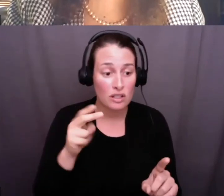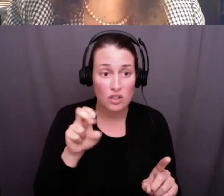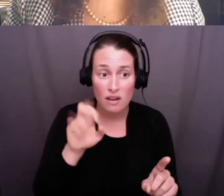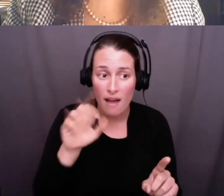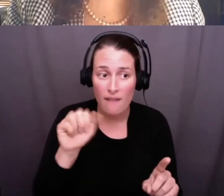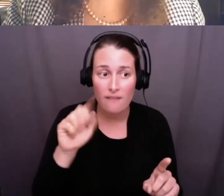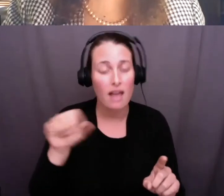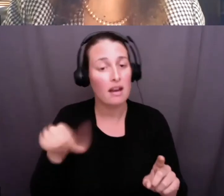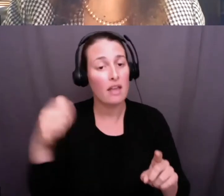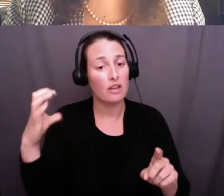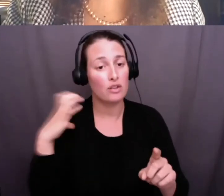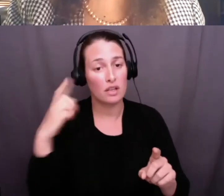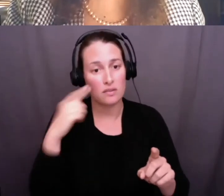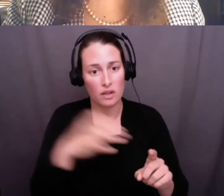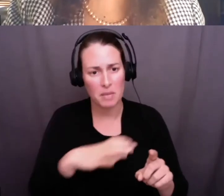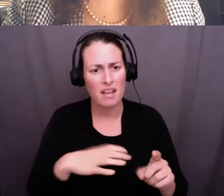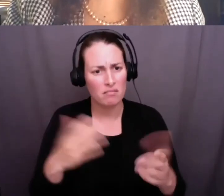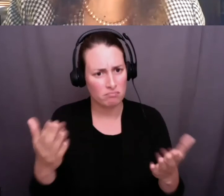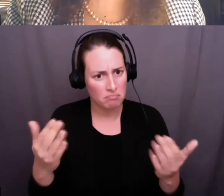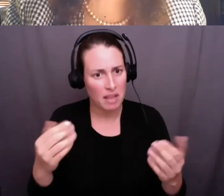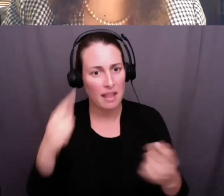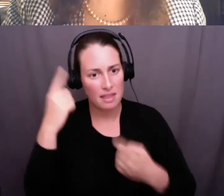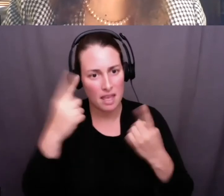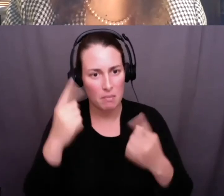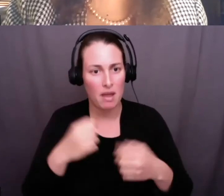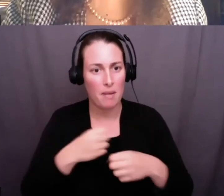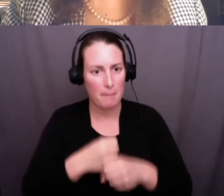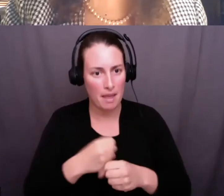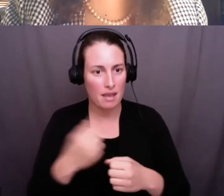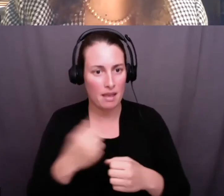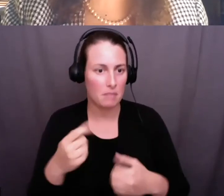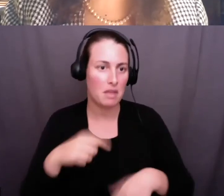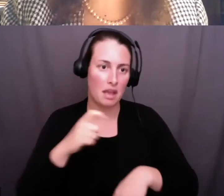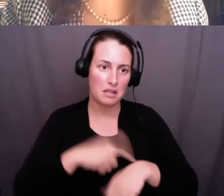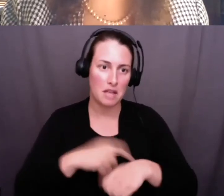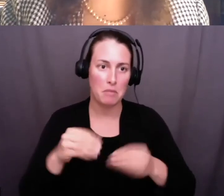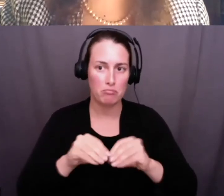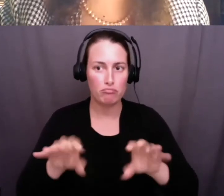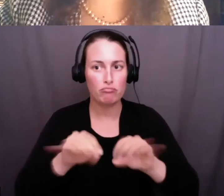this in a more timely way. TUMMINIA: And you’re right, Carol, this